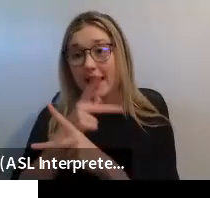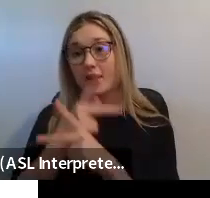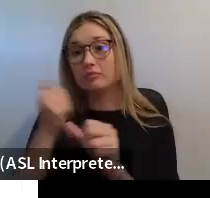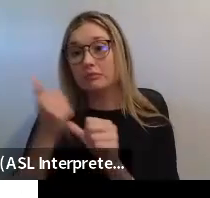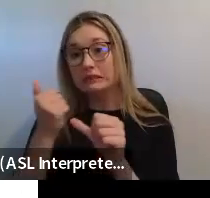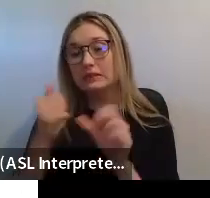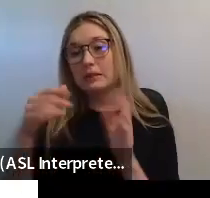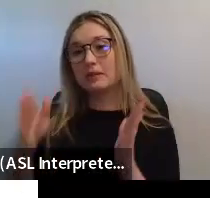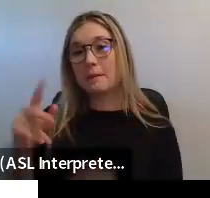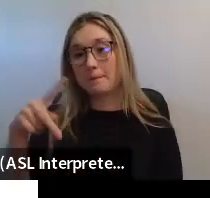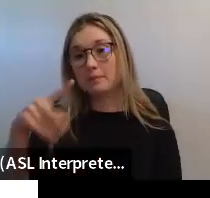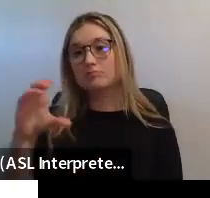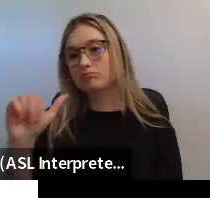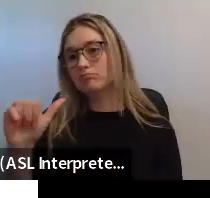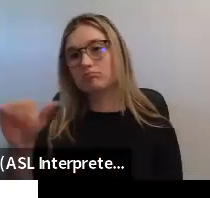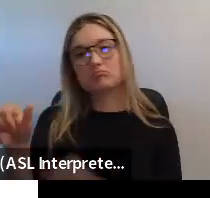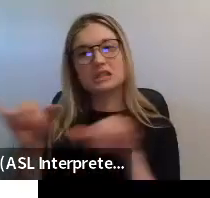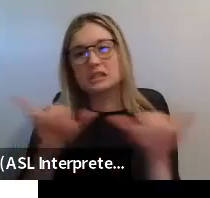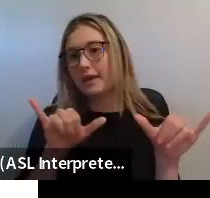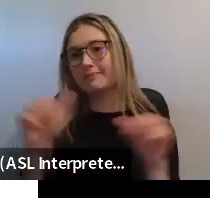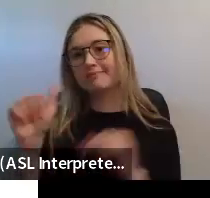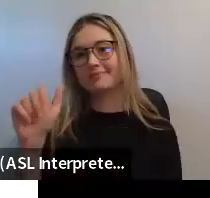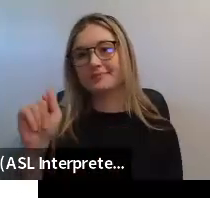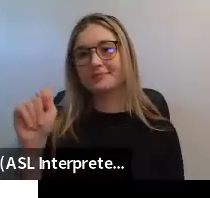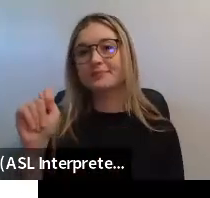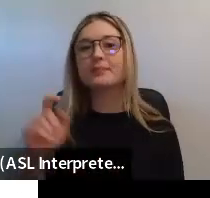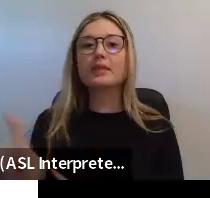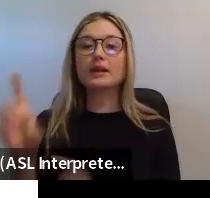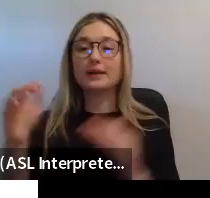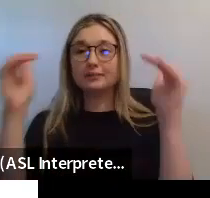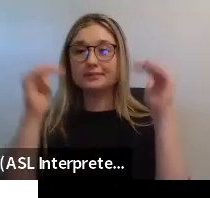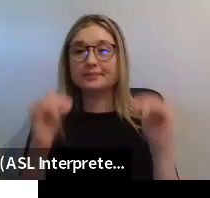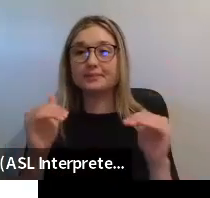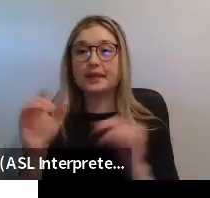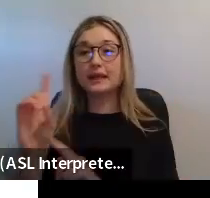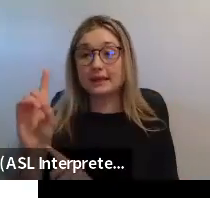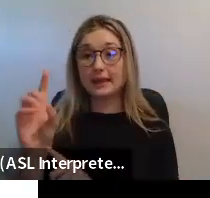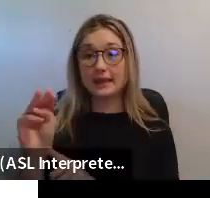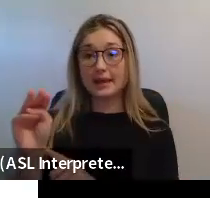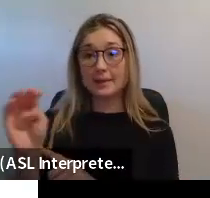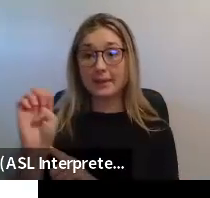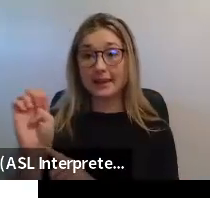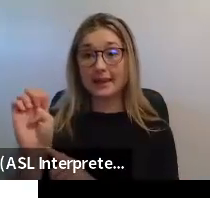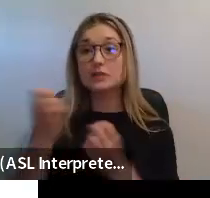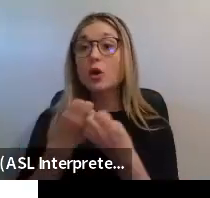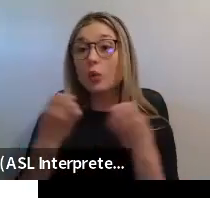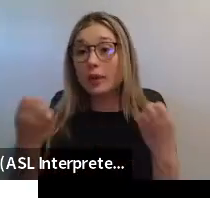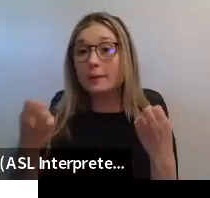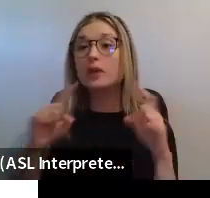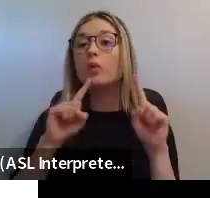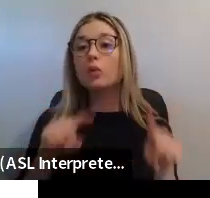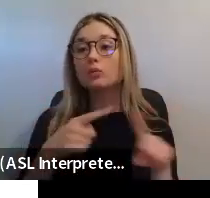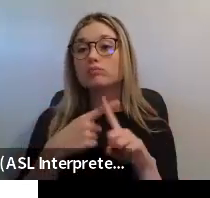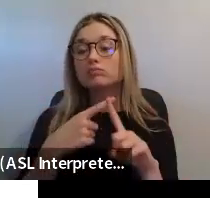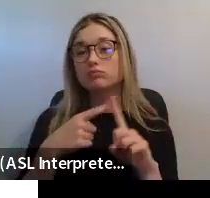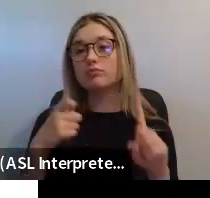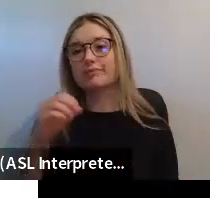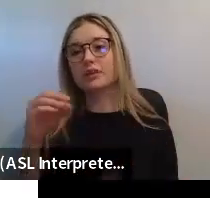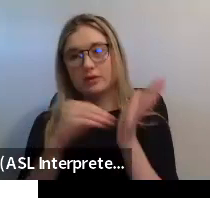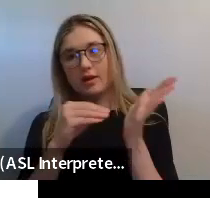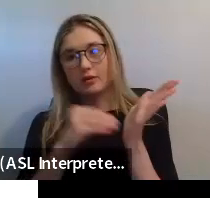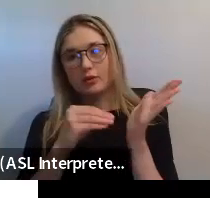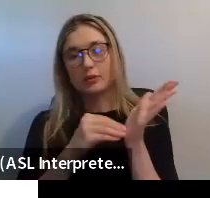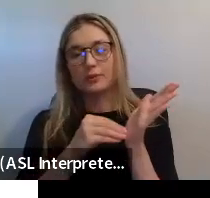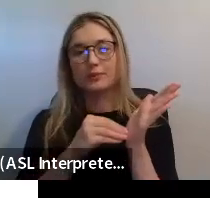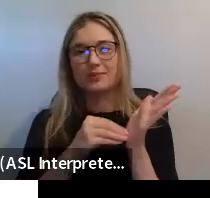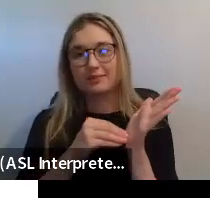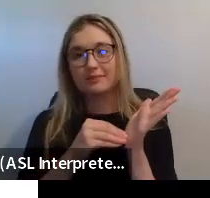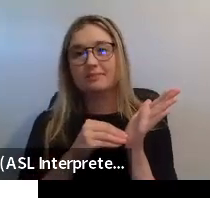We know of personal care, attendants, same thing with durable medical equipment, or dme, that's equipment or supplies that that's ordered by your doctor.